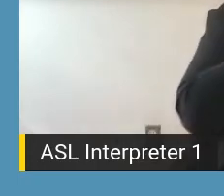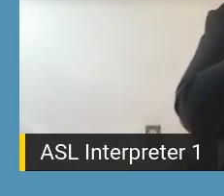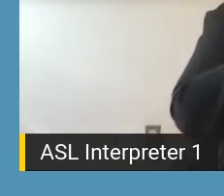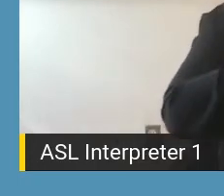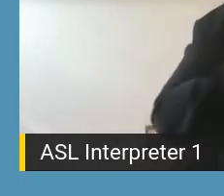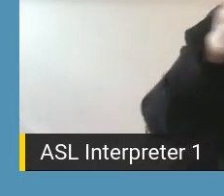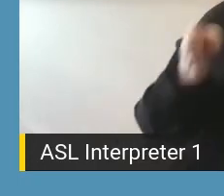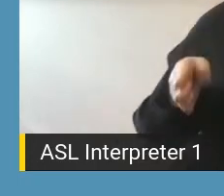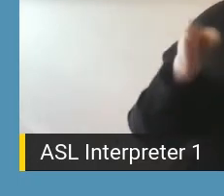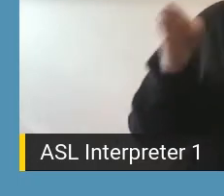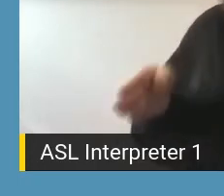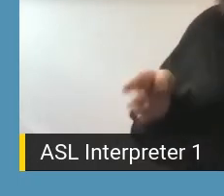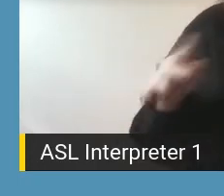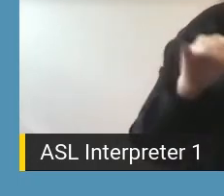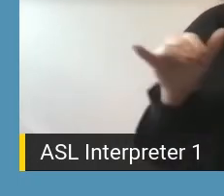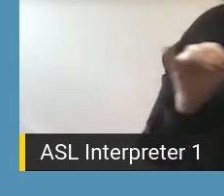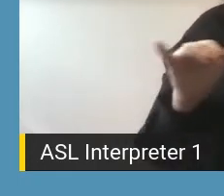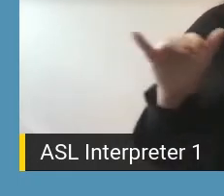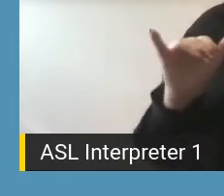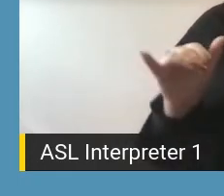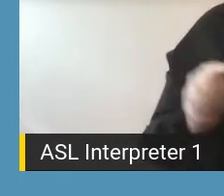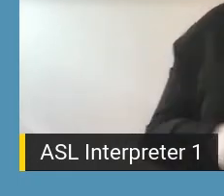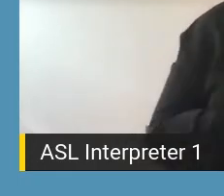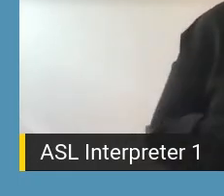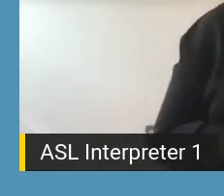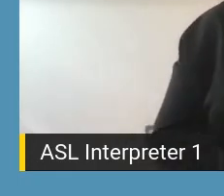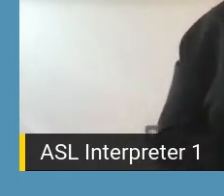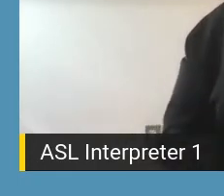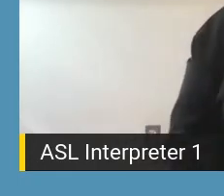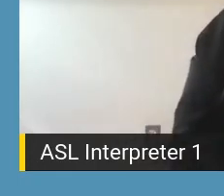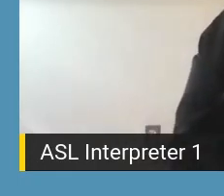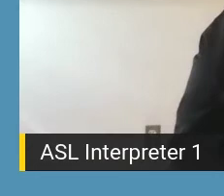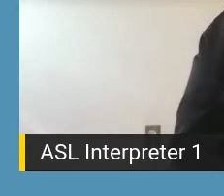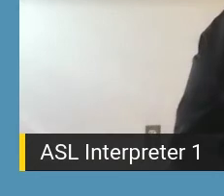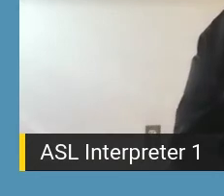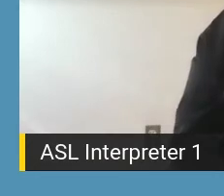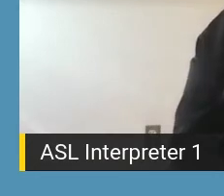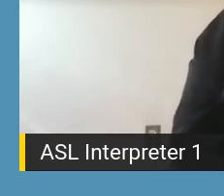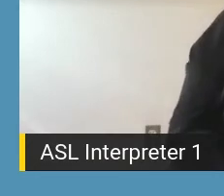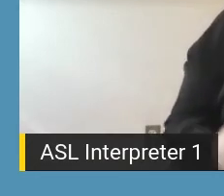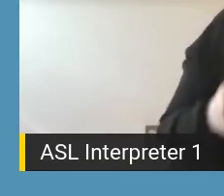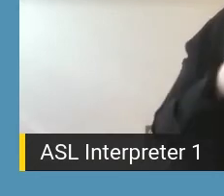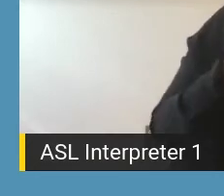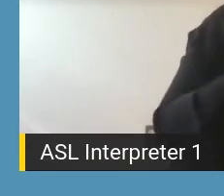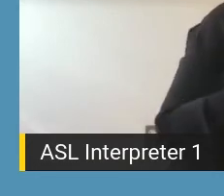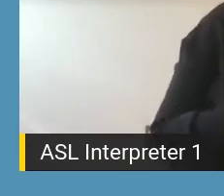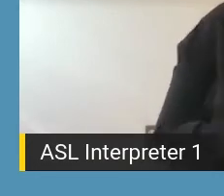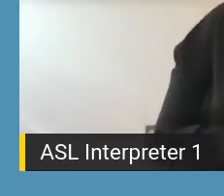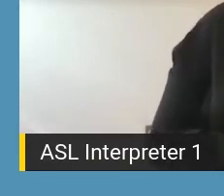and your mic was over here and vice versa. Right? Yeah. Hopefully to kind of play around with that so again if you can do two mics that